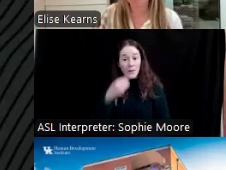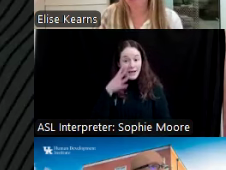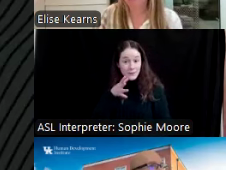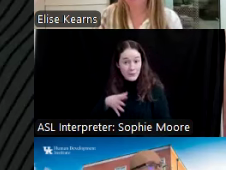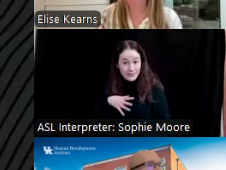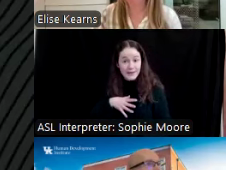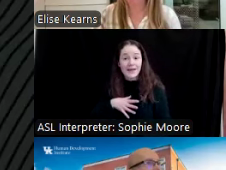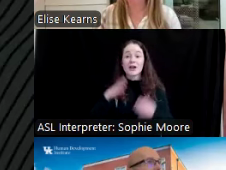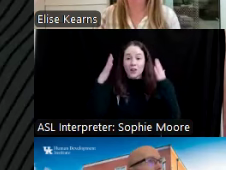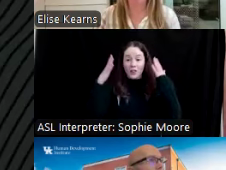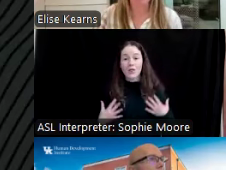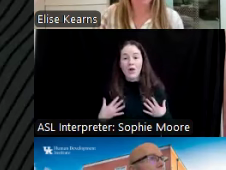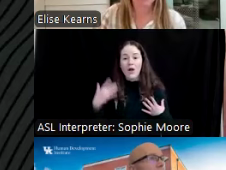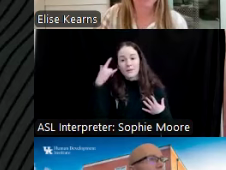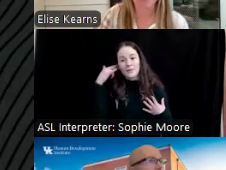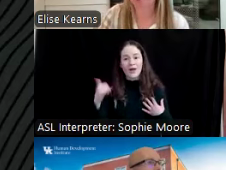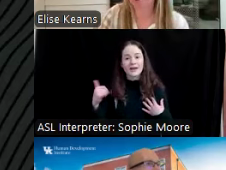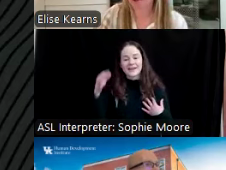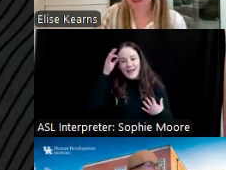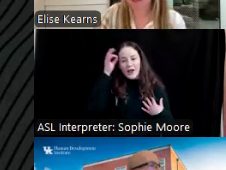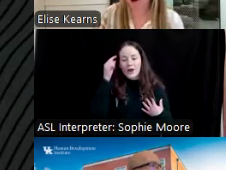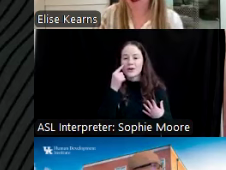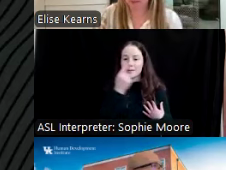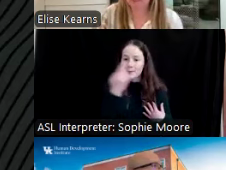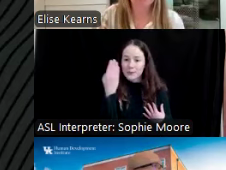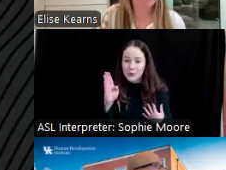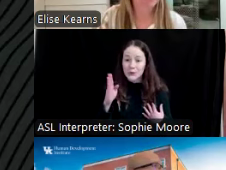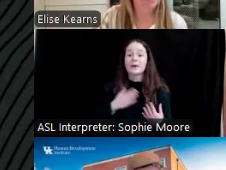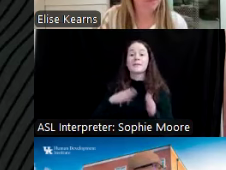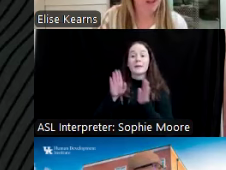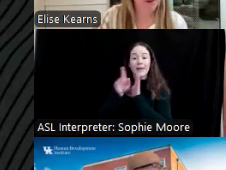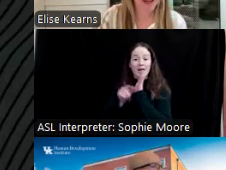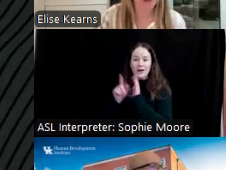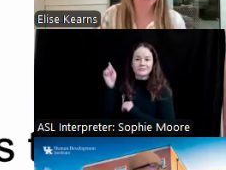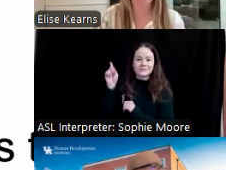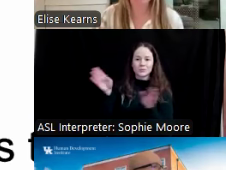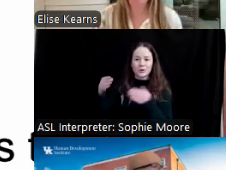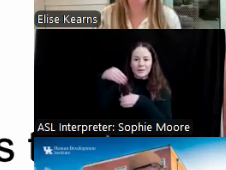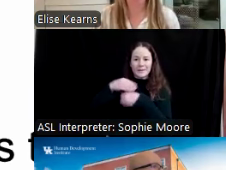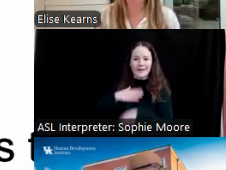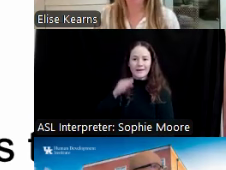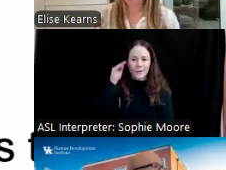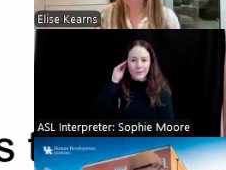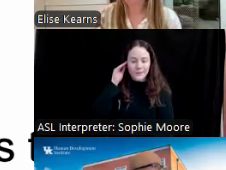my background is just a room in my home. Okay. So, what is of course I'm just